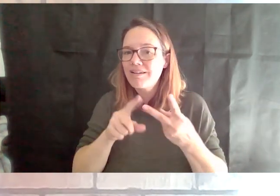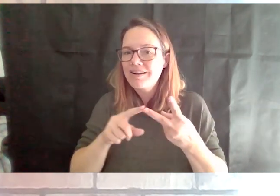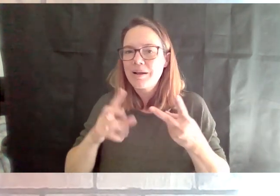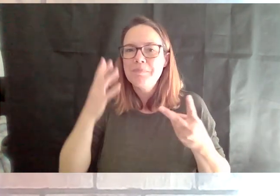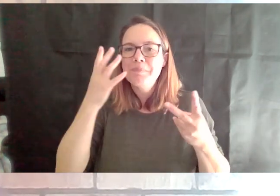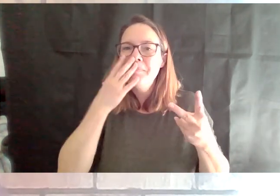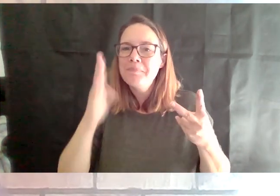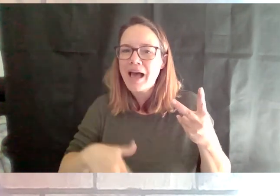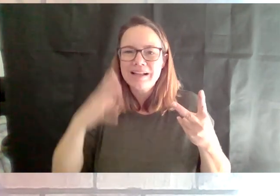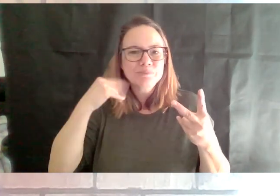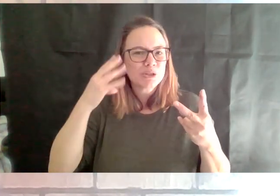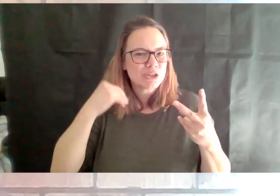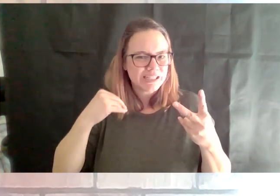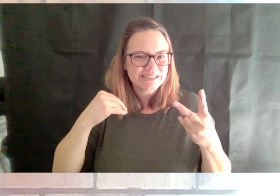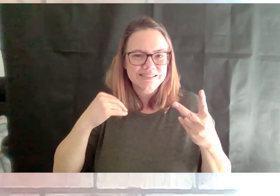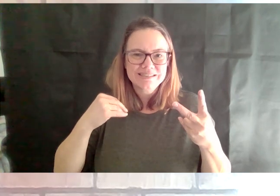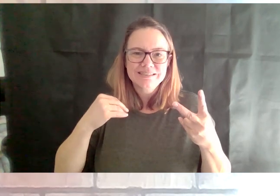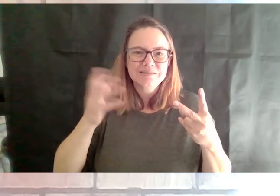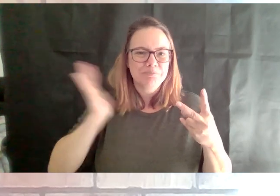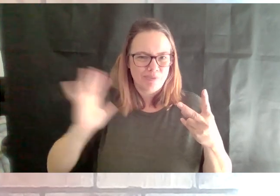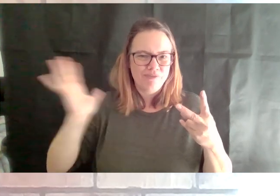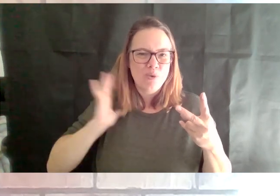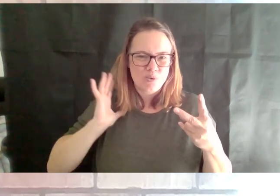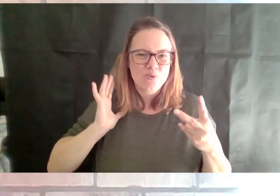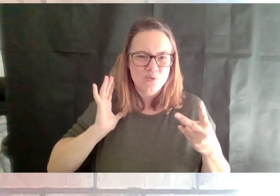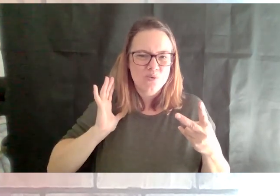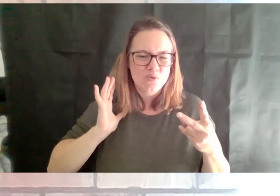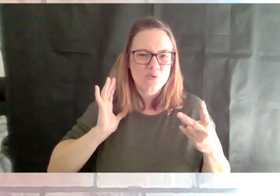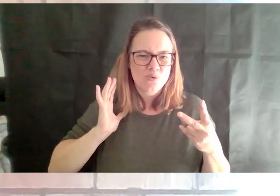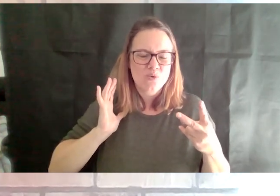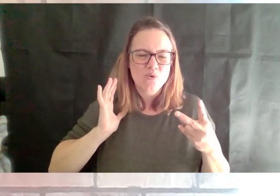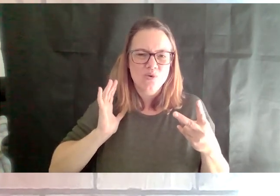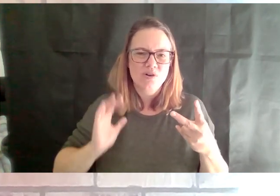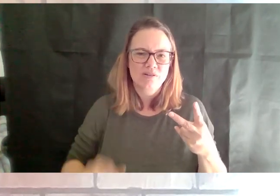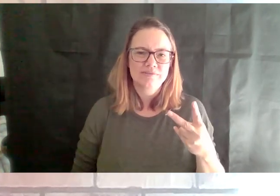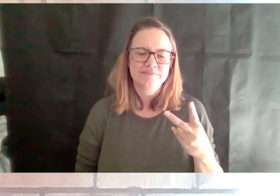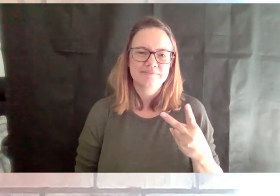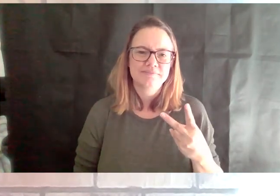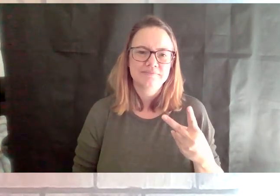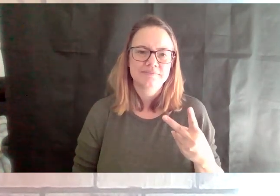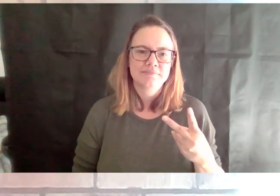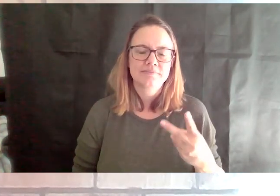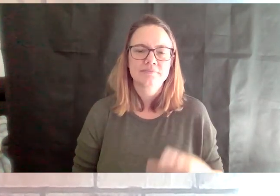with either an individual or a different organization.